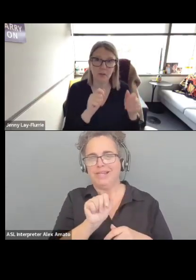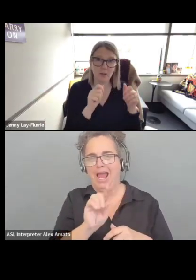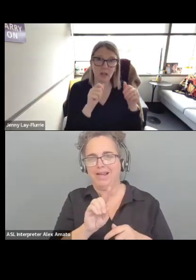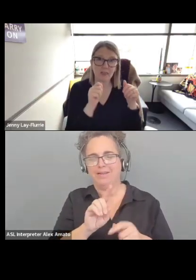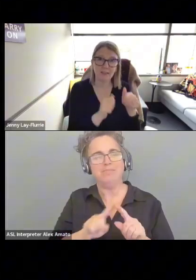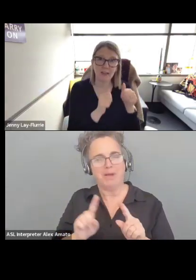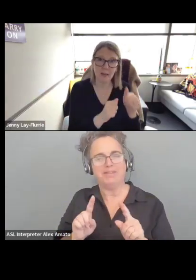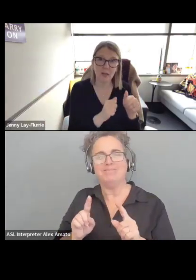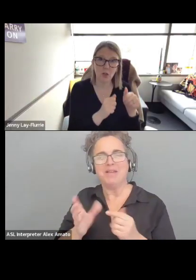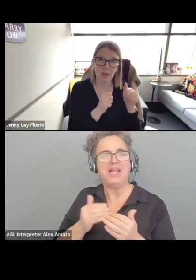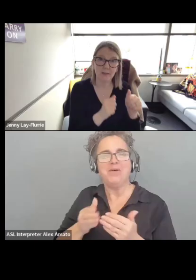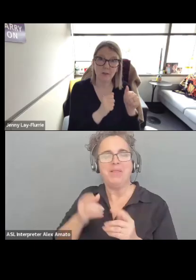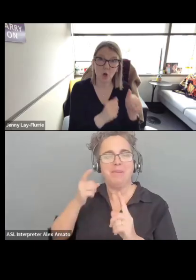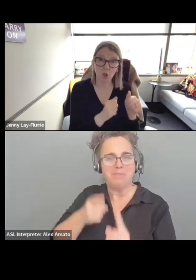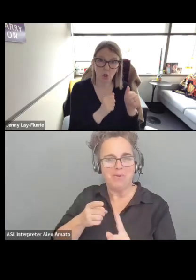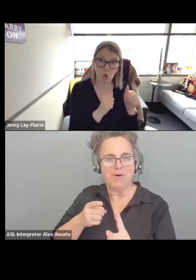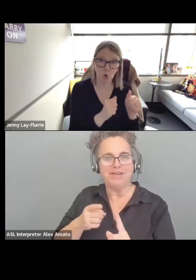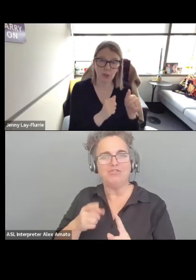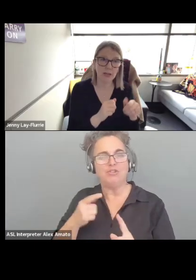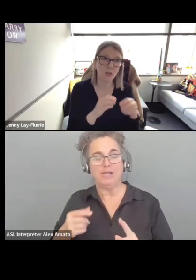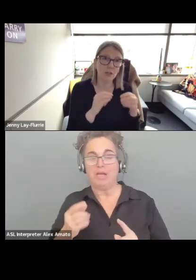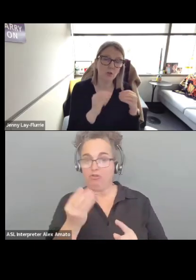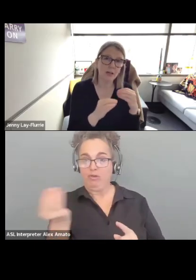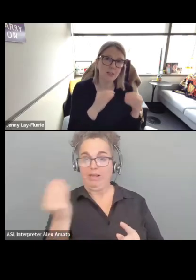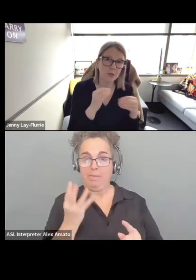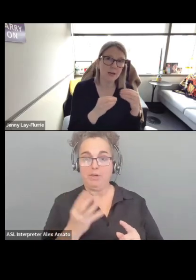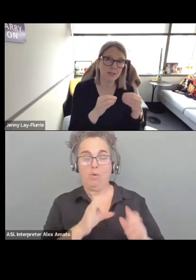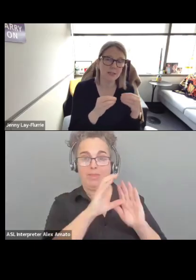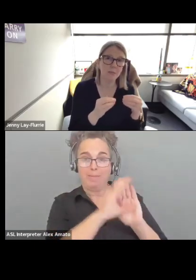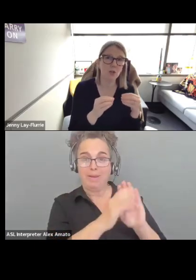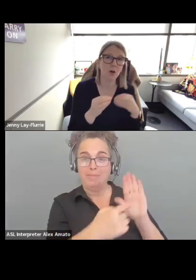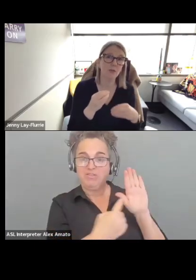It was, "This image is not good." And she had tried to create an image